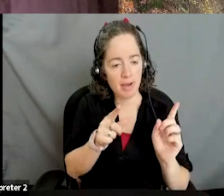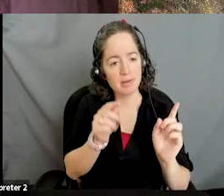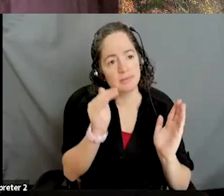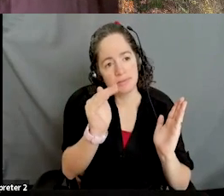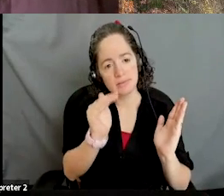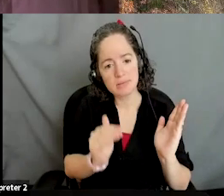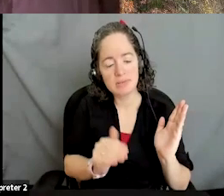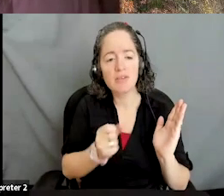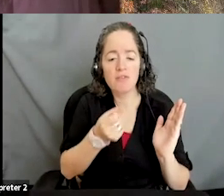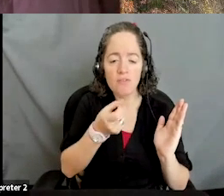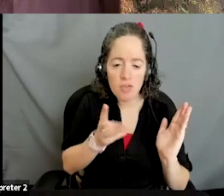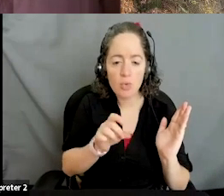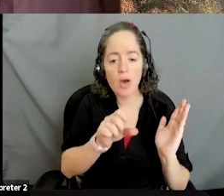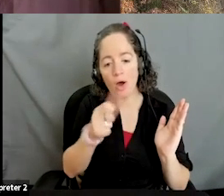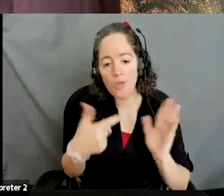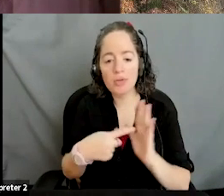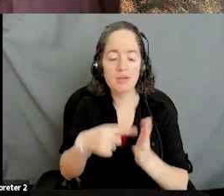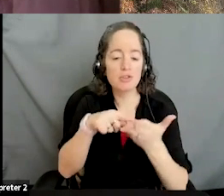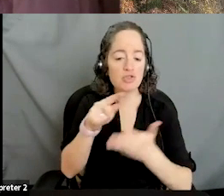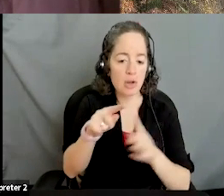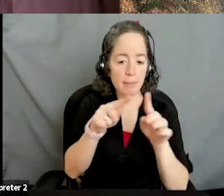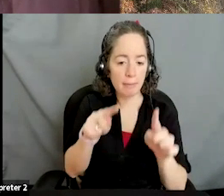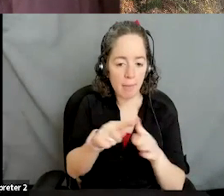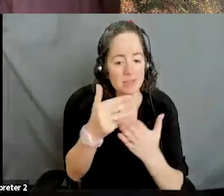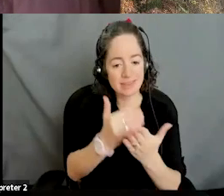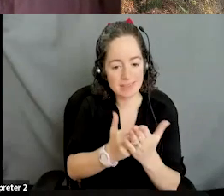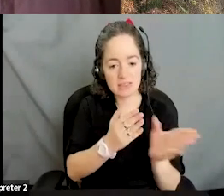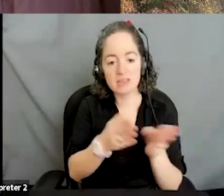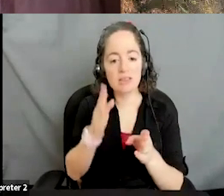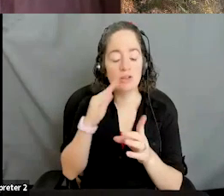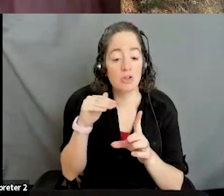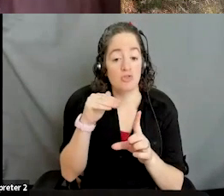The checkbox list field, the notification of the label is not clear,